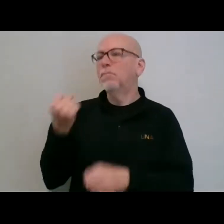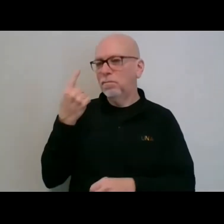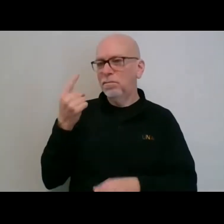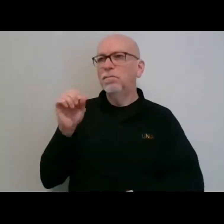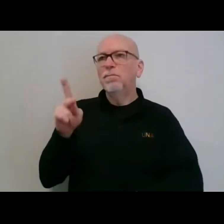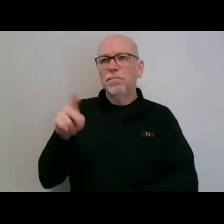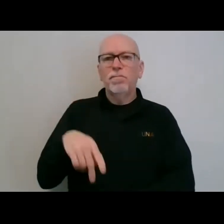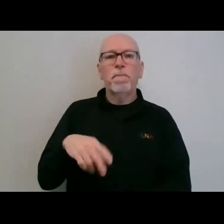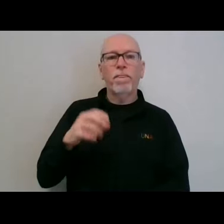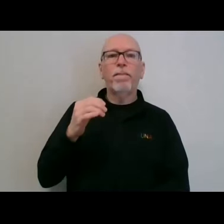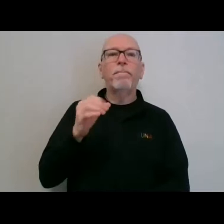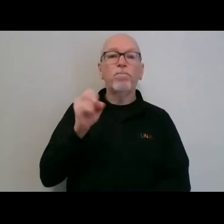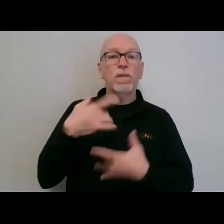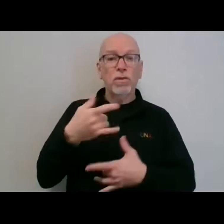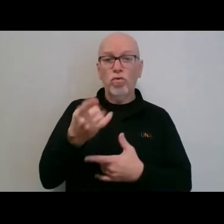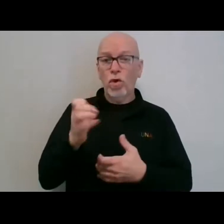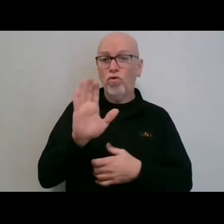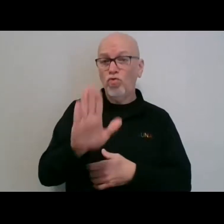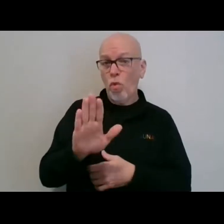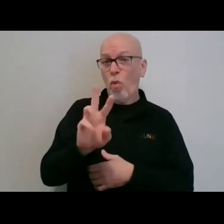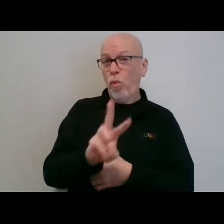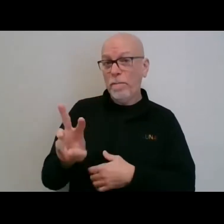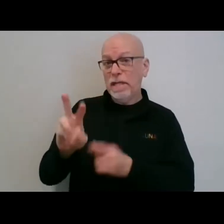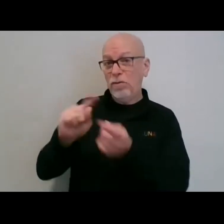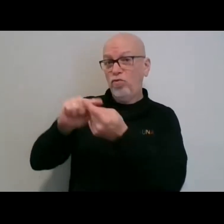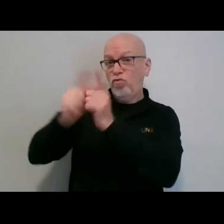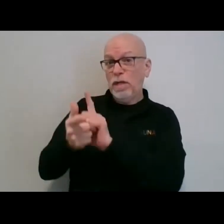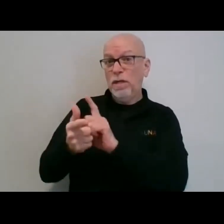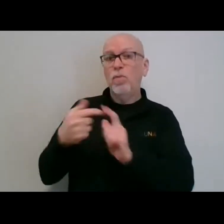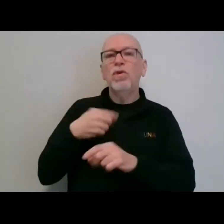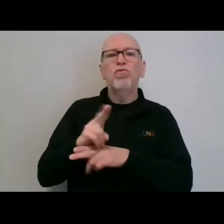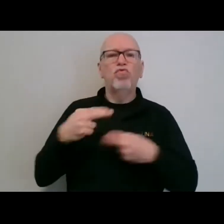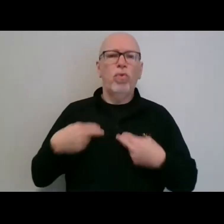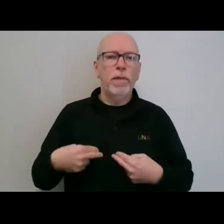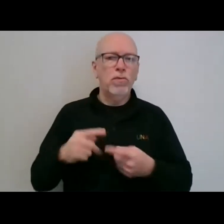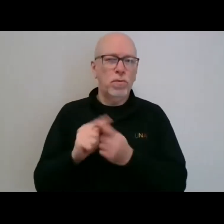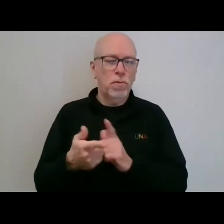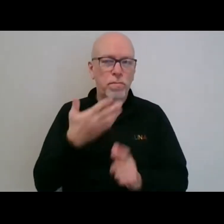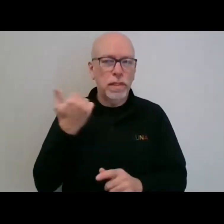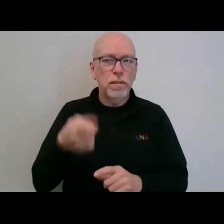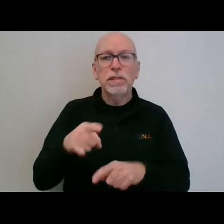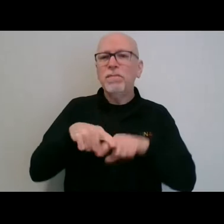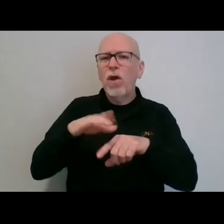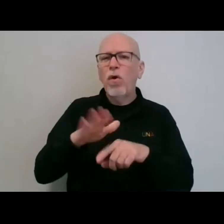So, typically for websites, we use human translators and depending on the website platform,